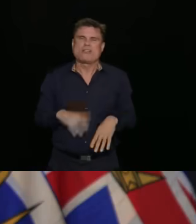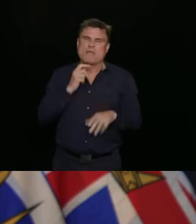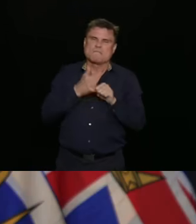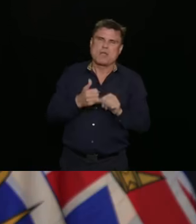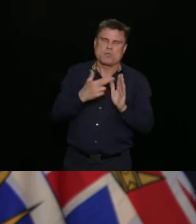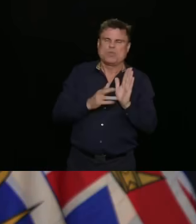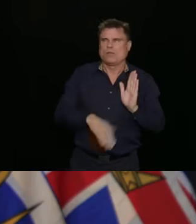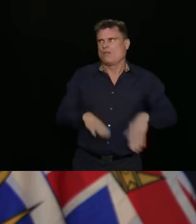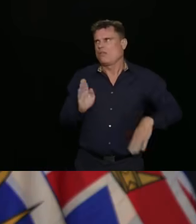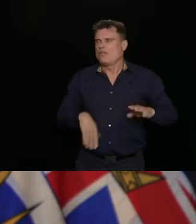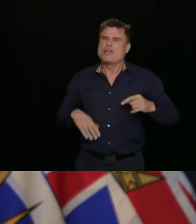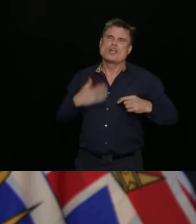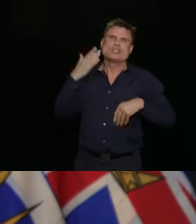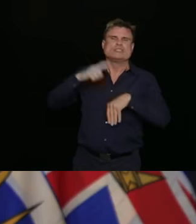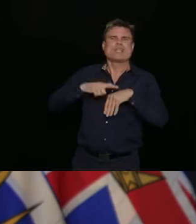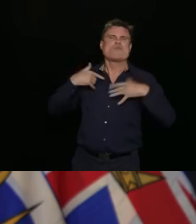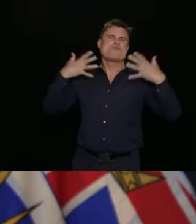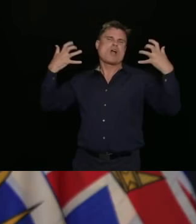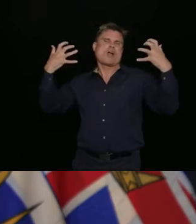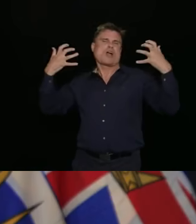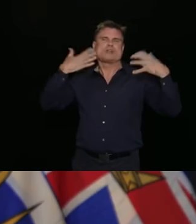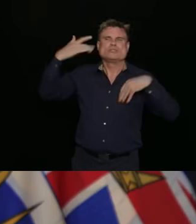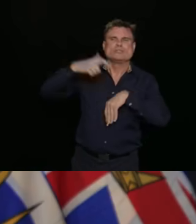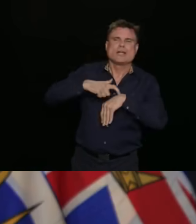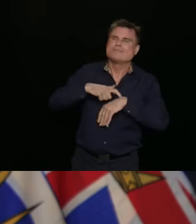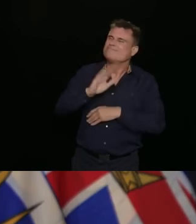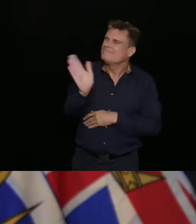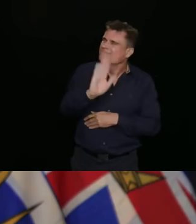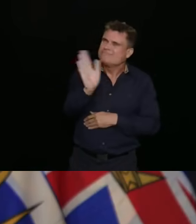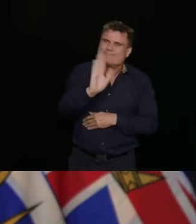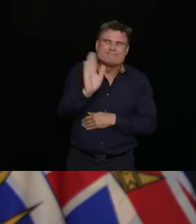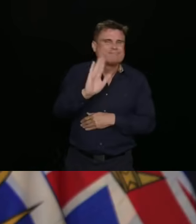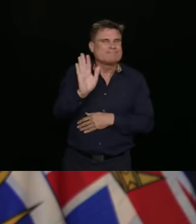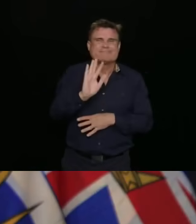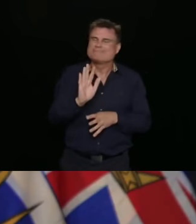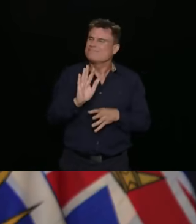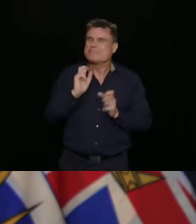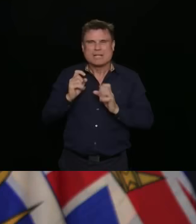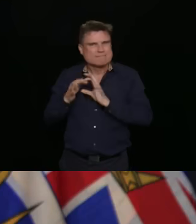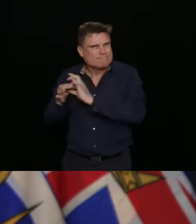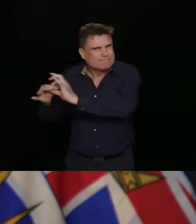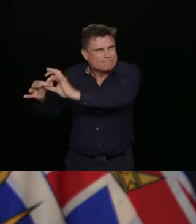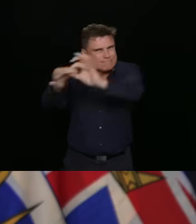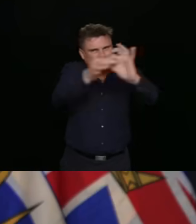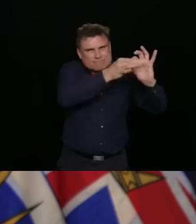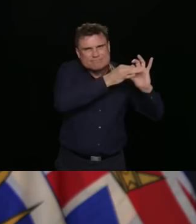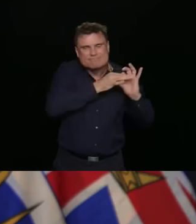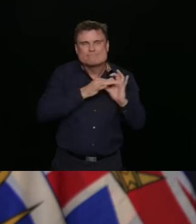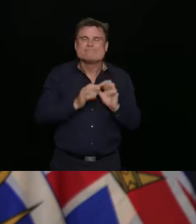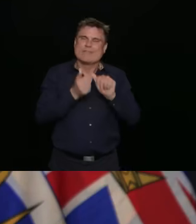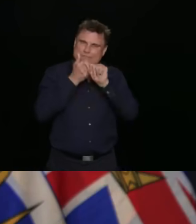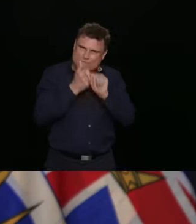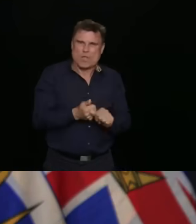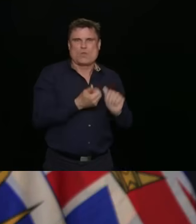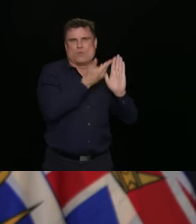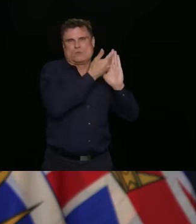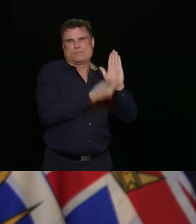you think the message wasn't getting throughout? Was this earlier when people were worried they wouldn't get paid? What was being